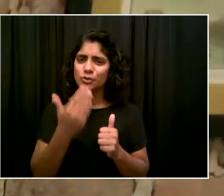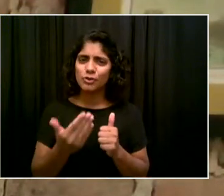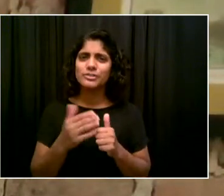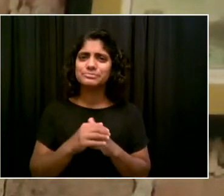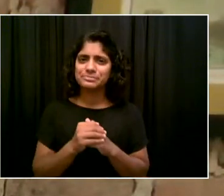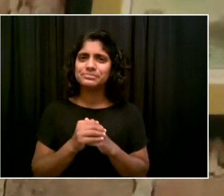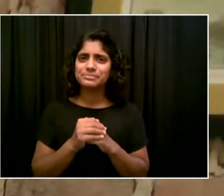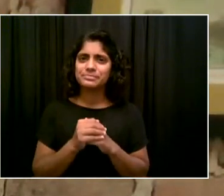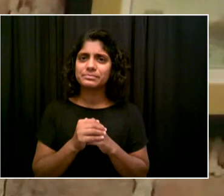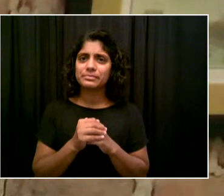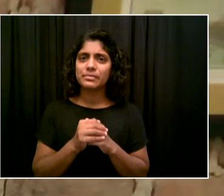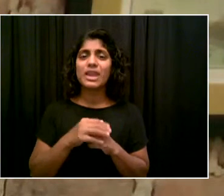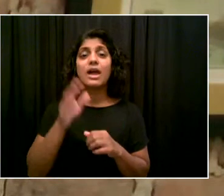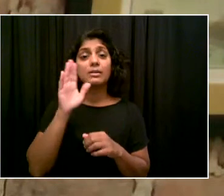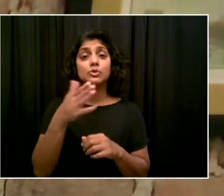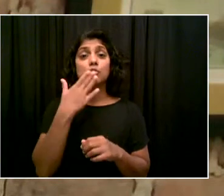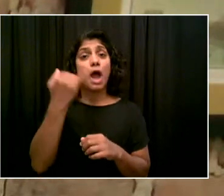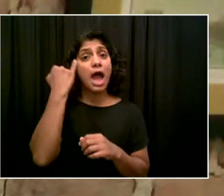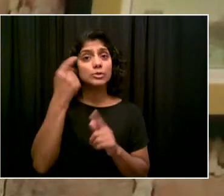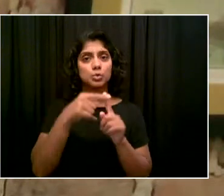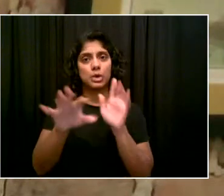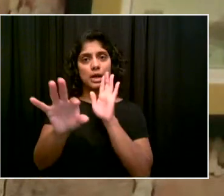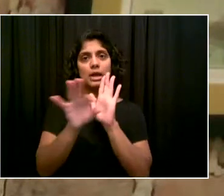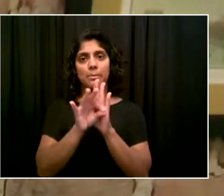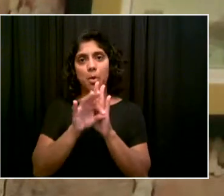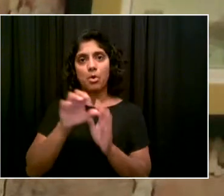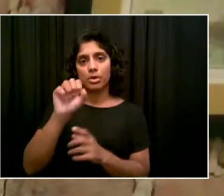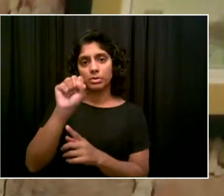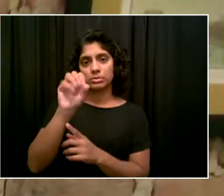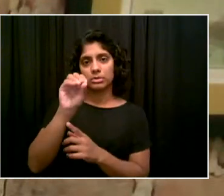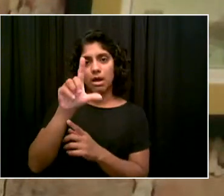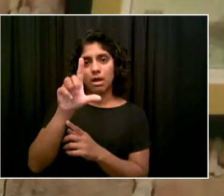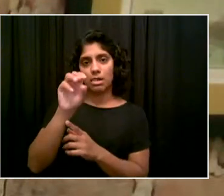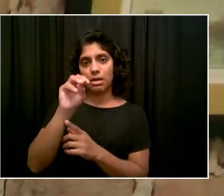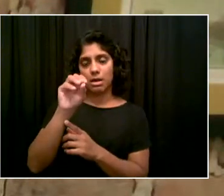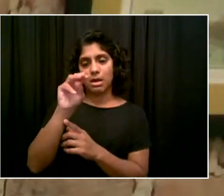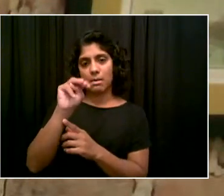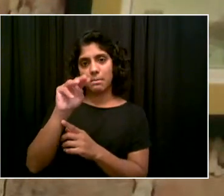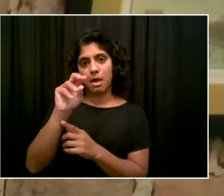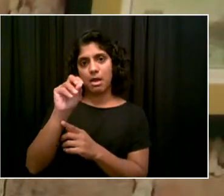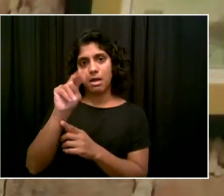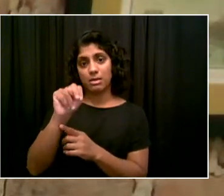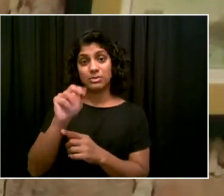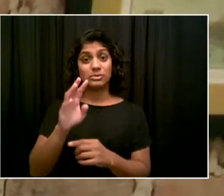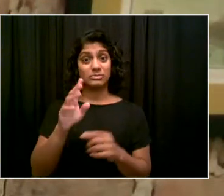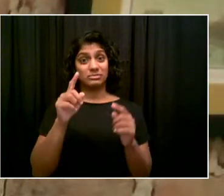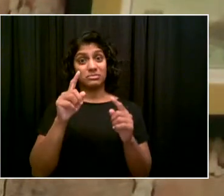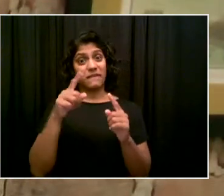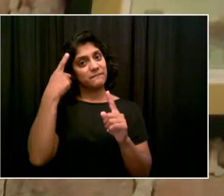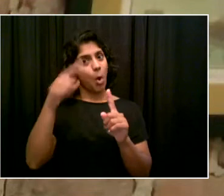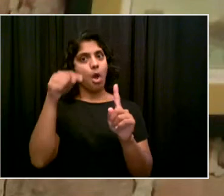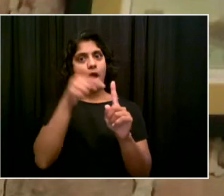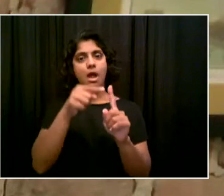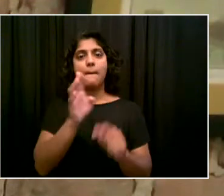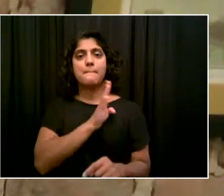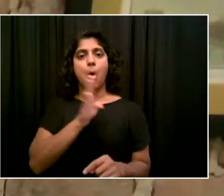COMMEND YOU FOR APPOINTING COMMISSIONER SHERIF SOLIMAN TO THE TRAIFFC MOBILITY REVIEW